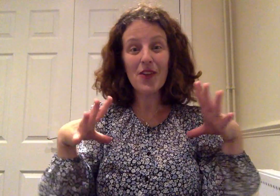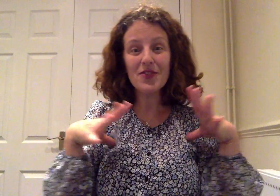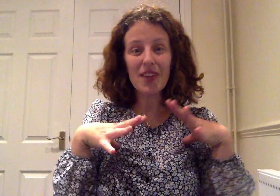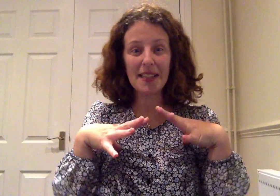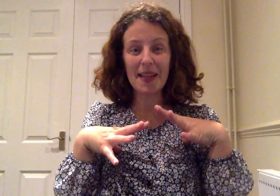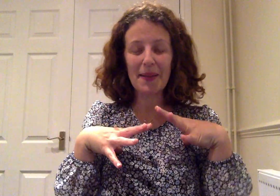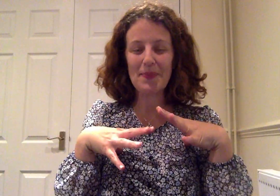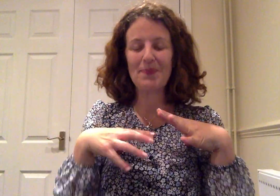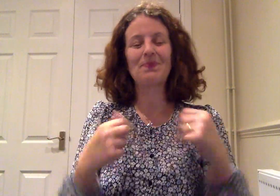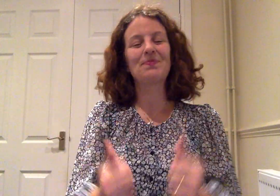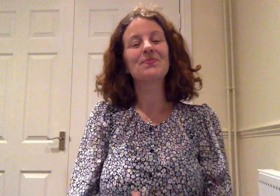Ready